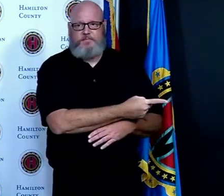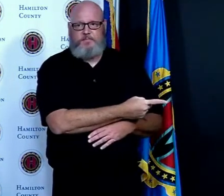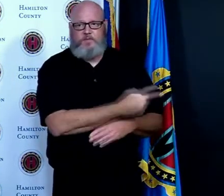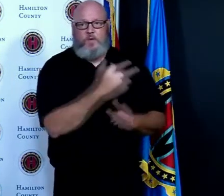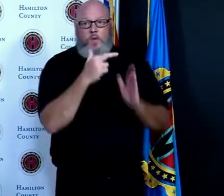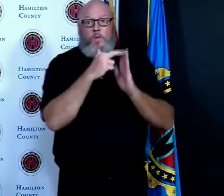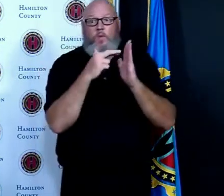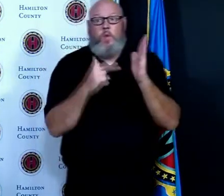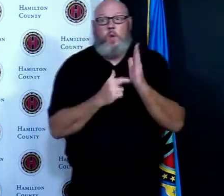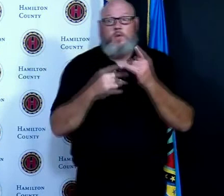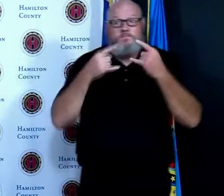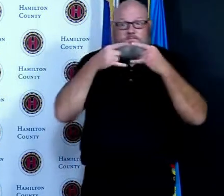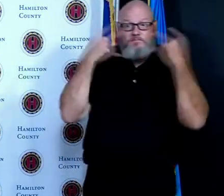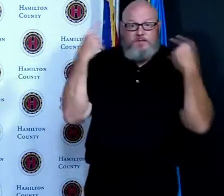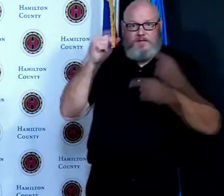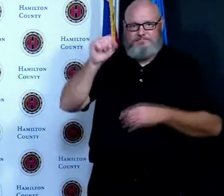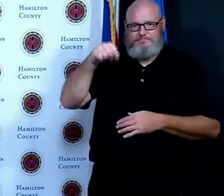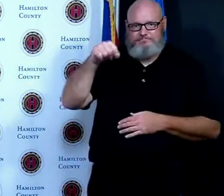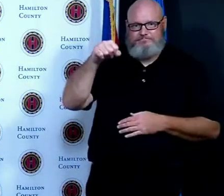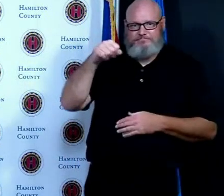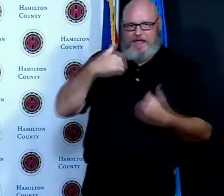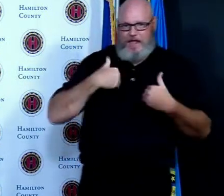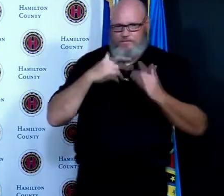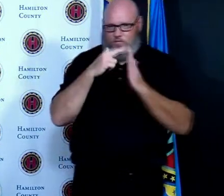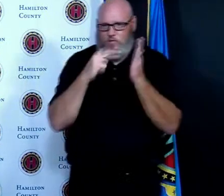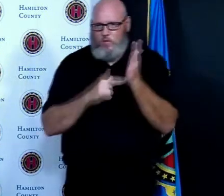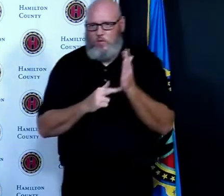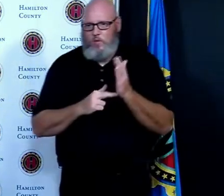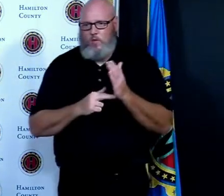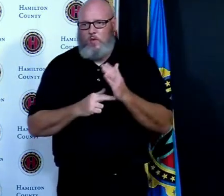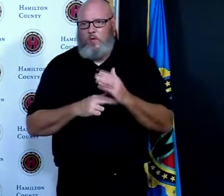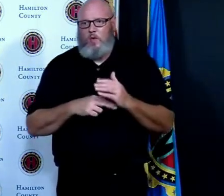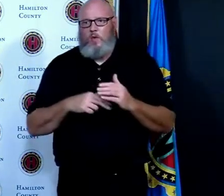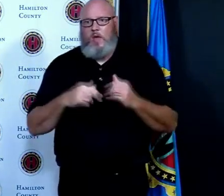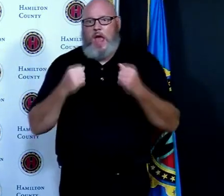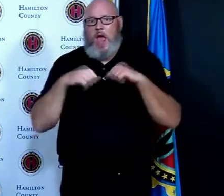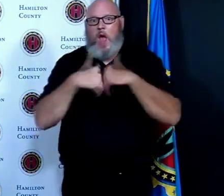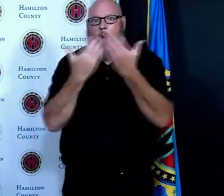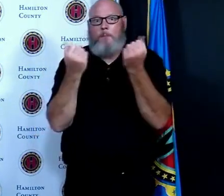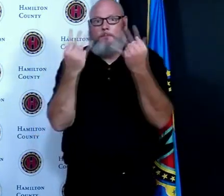are rules about gatherings and how many people can be in gatherings I think the challenge is